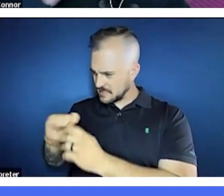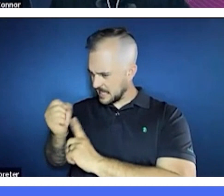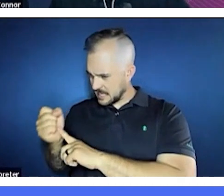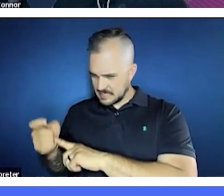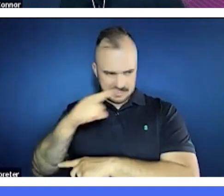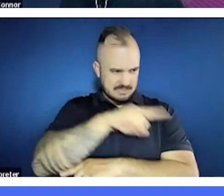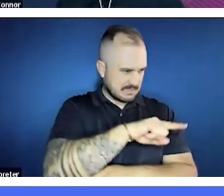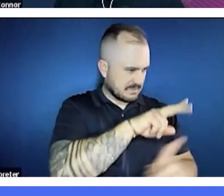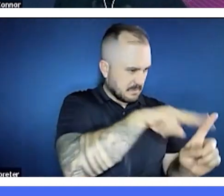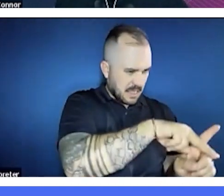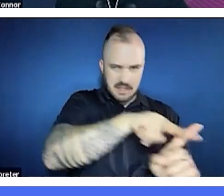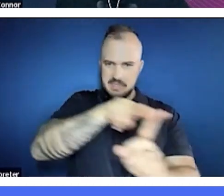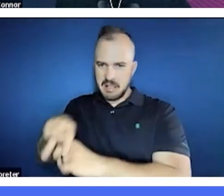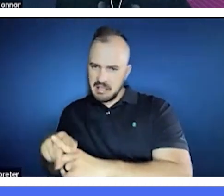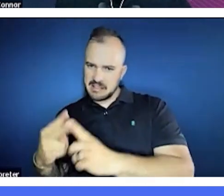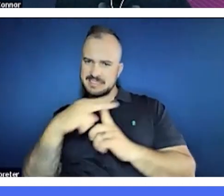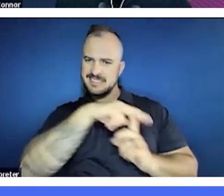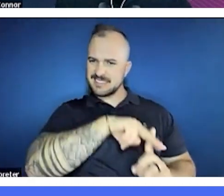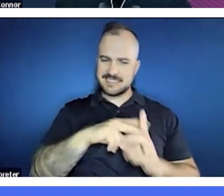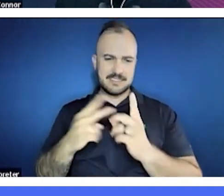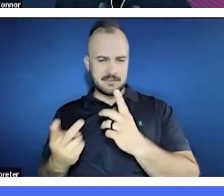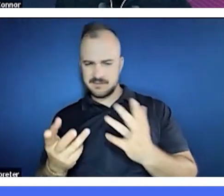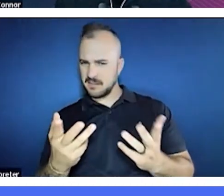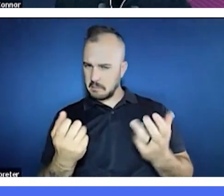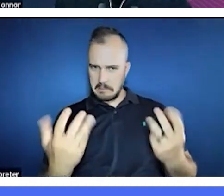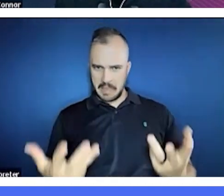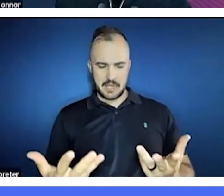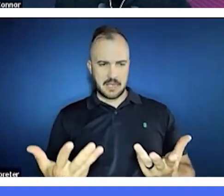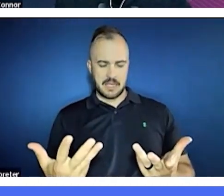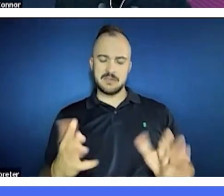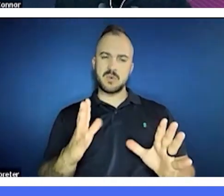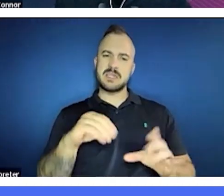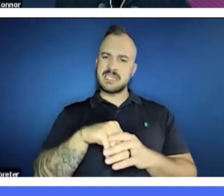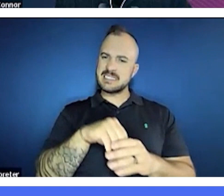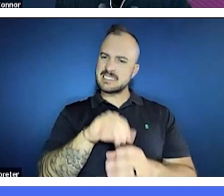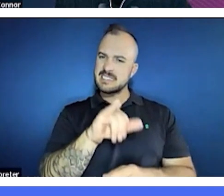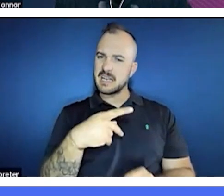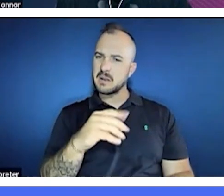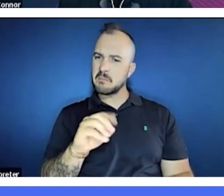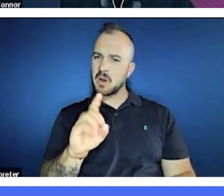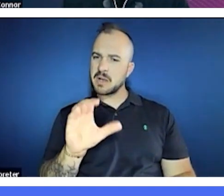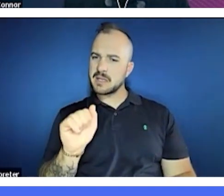that applies to today's? And so in his podcast, Malcolm Gladwell has a quote